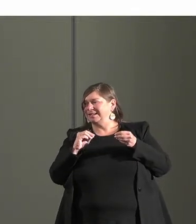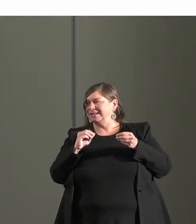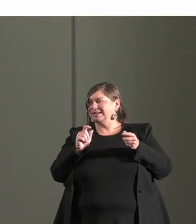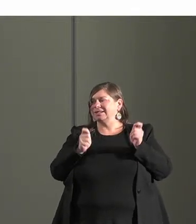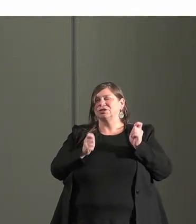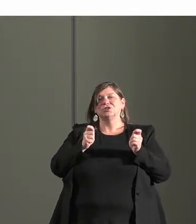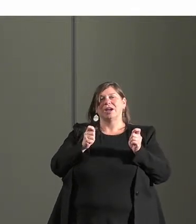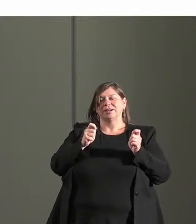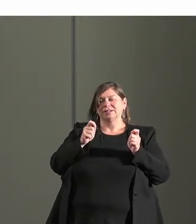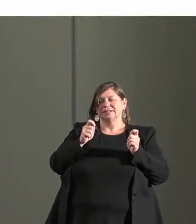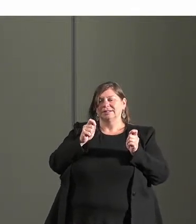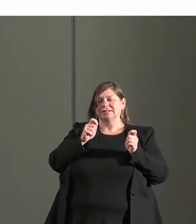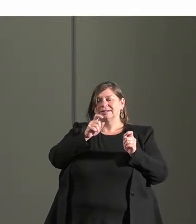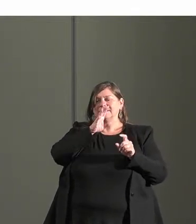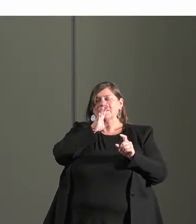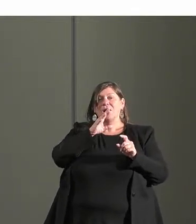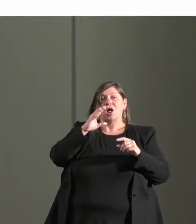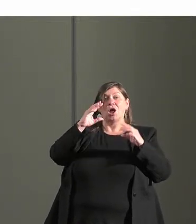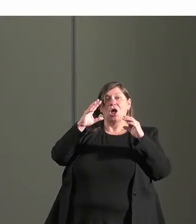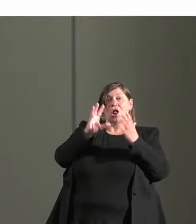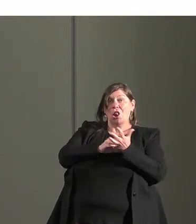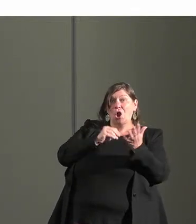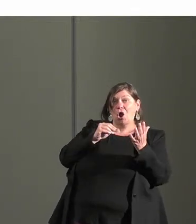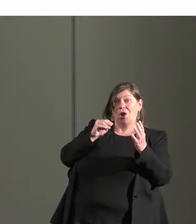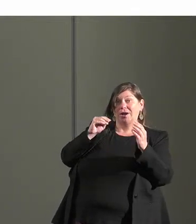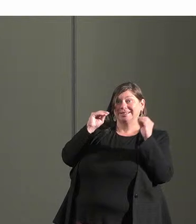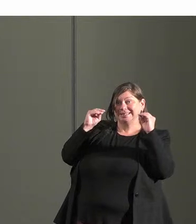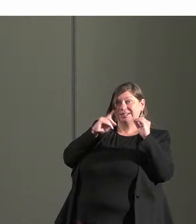custom. ≫ JONATHAN: Change the speed